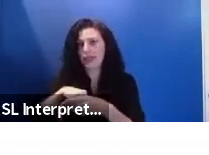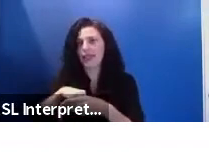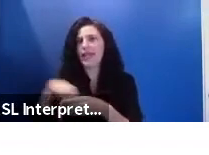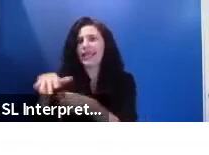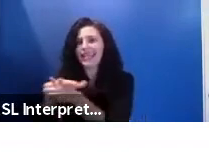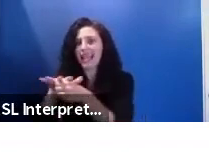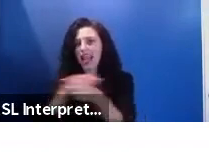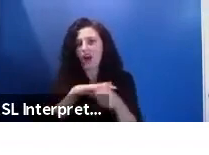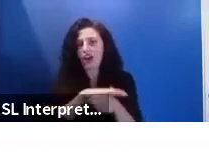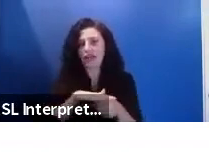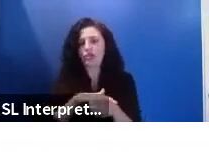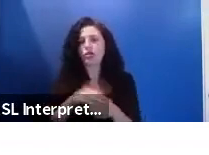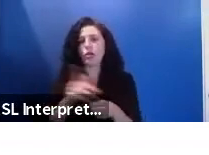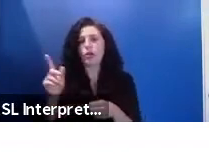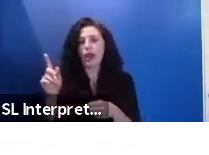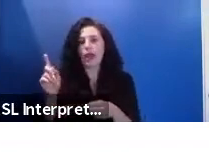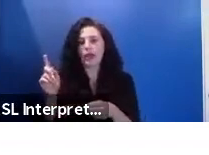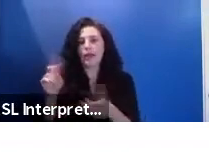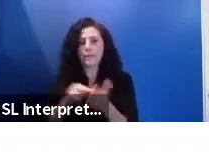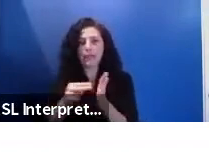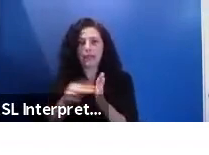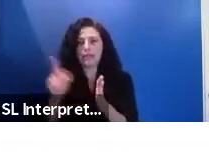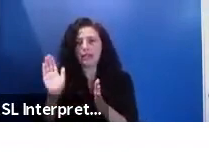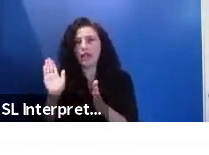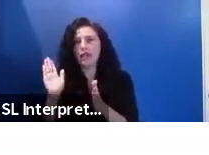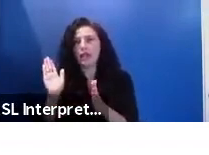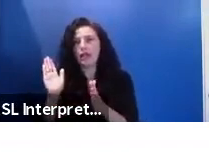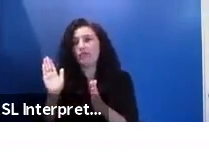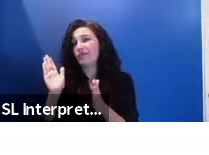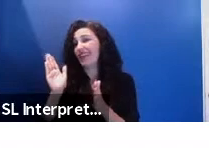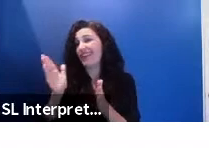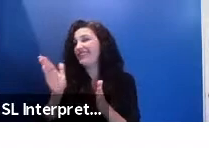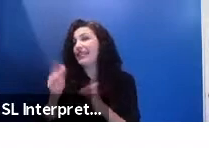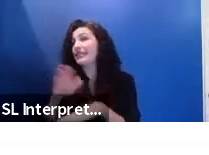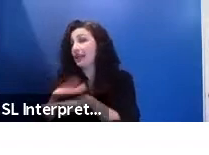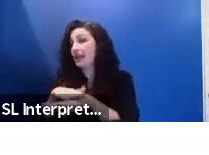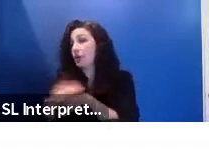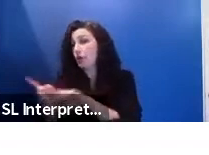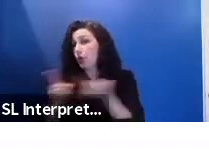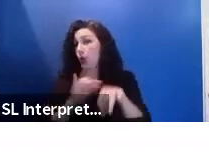And as part of that, there's a provision stating that cast should be booked as early as possible so as to have more time to get measurements